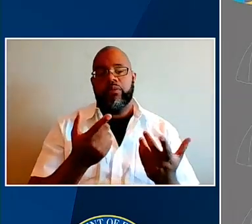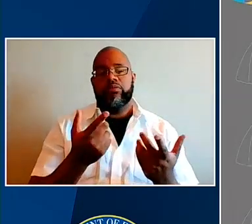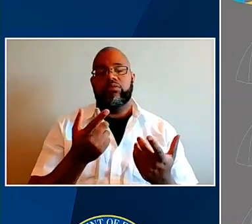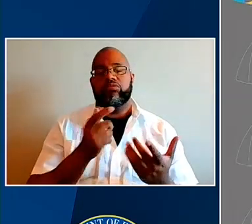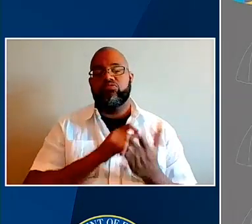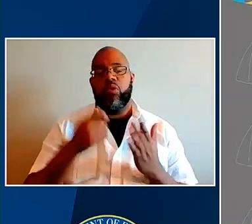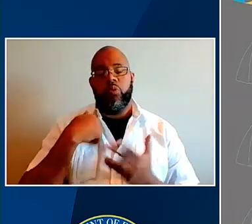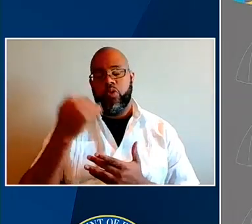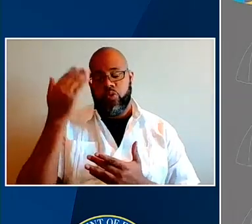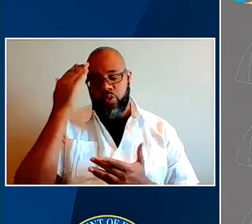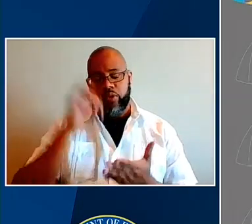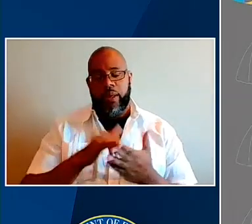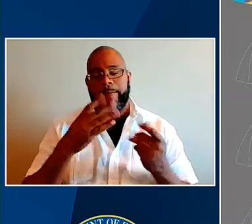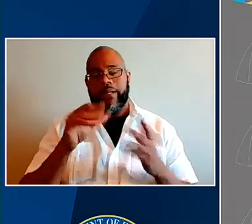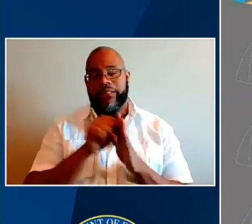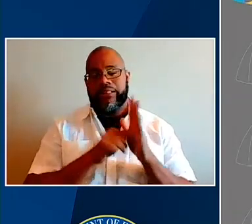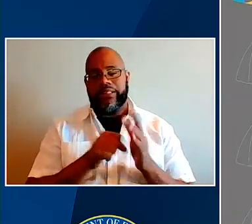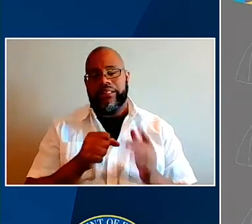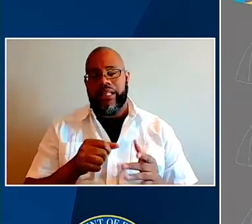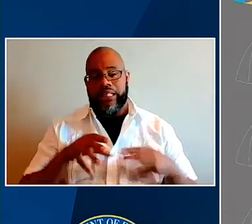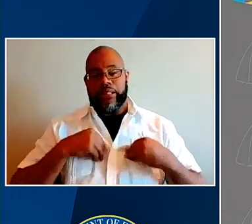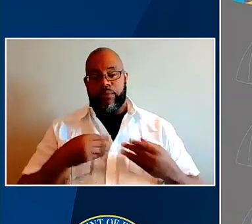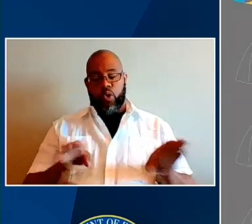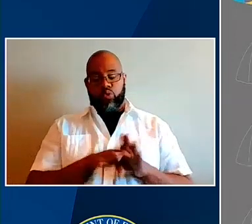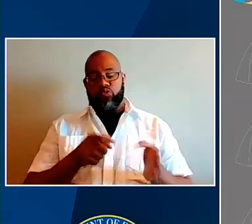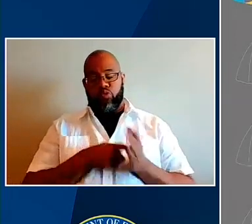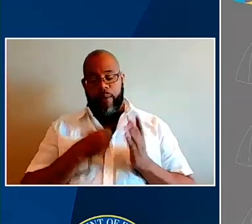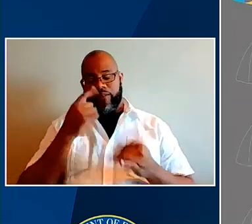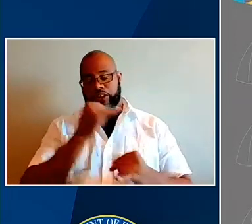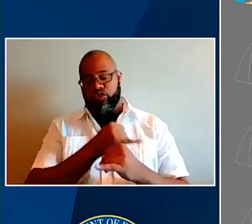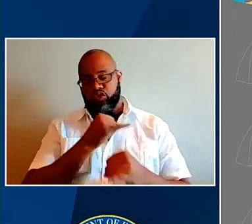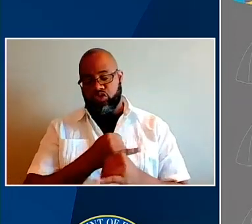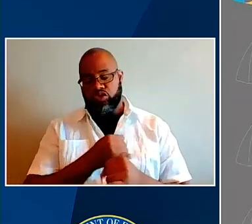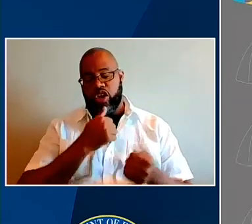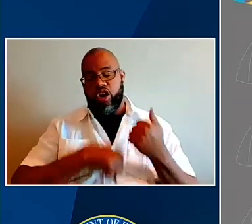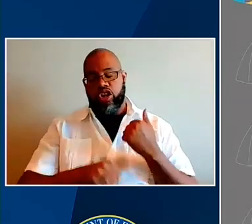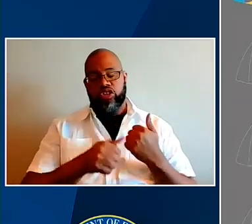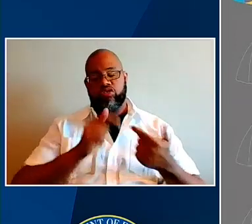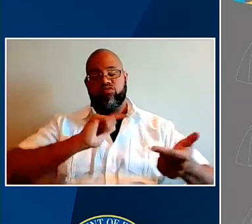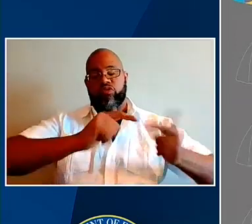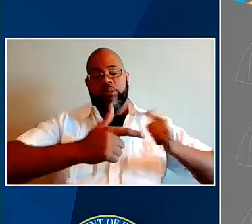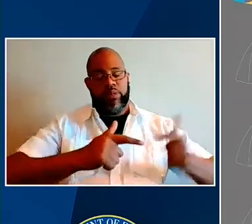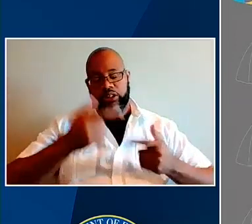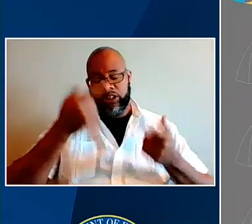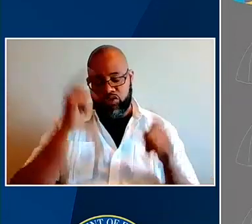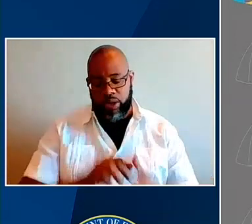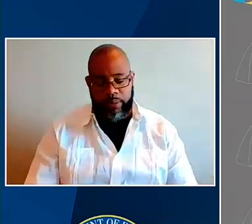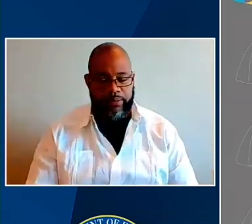many states exempt closure requirements for institutions under a reciprocity agreement. So this regulation, you know,